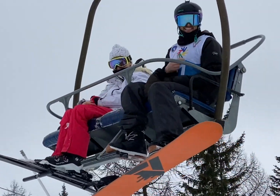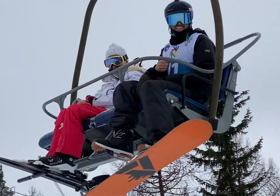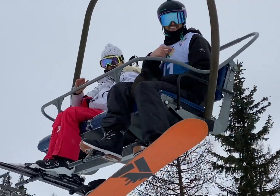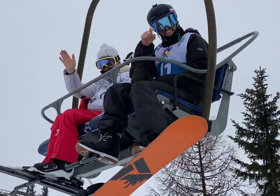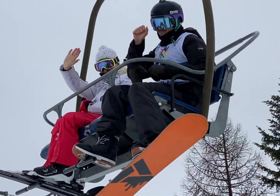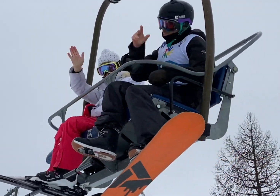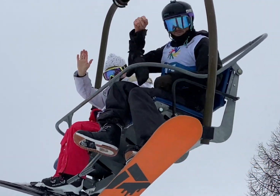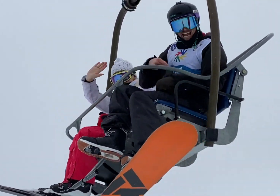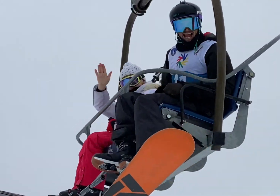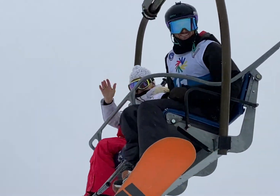I need to jump down!